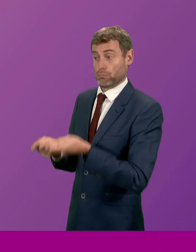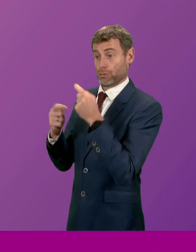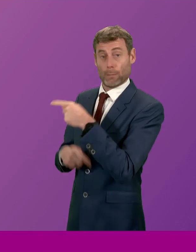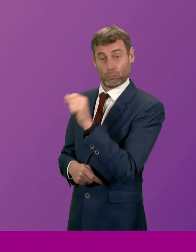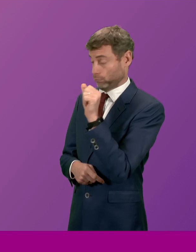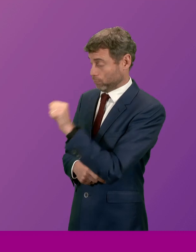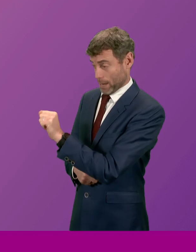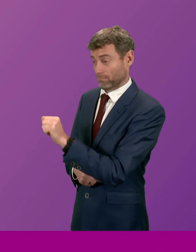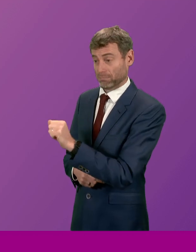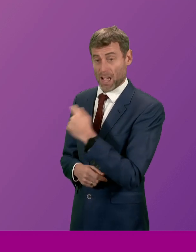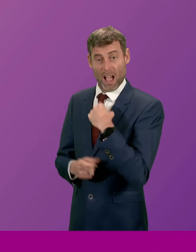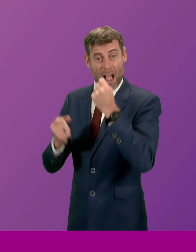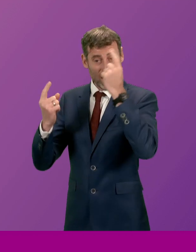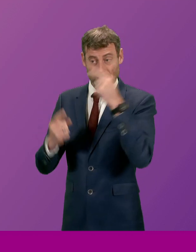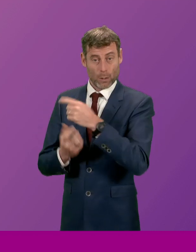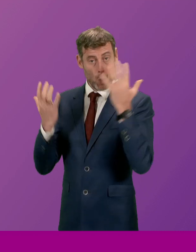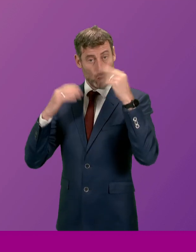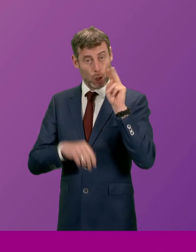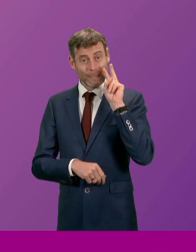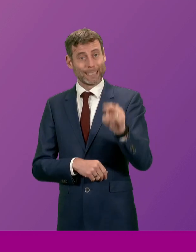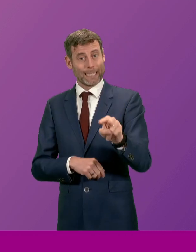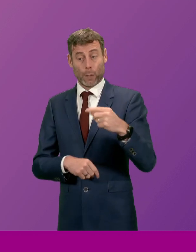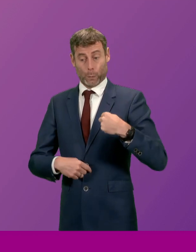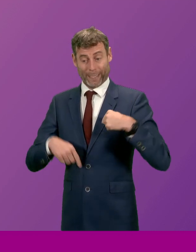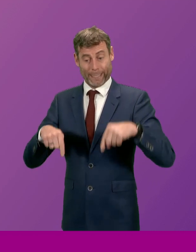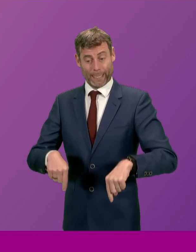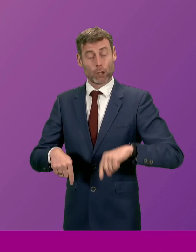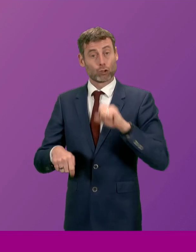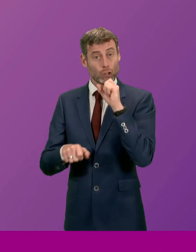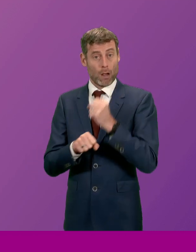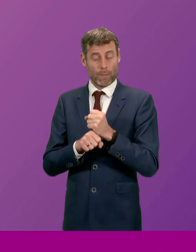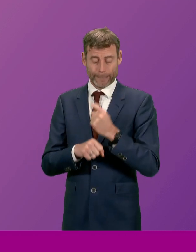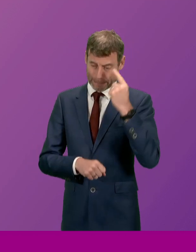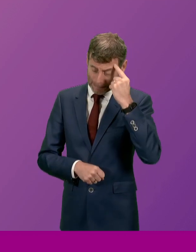We in the Government are very concerned about the impact on all sectors of the economy,